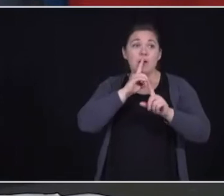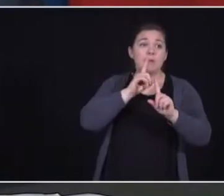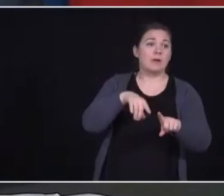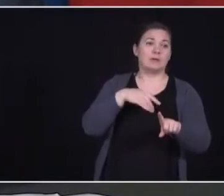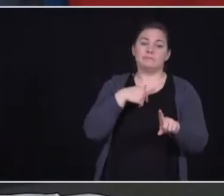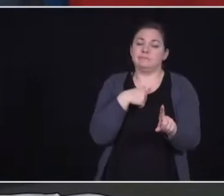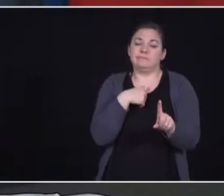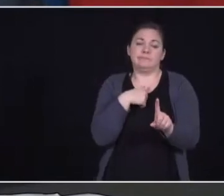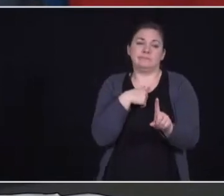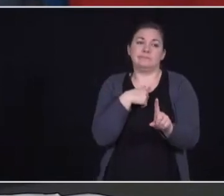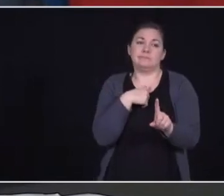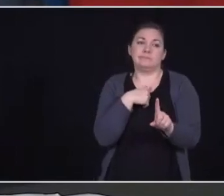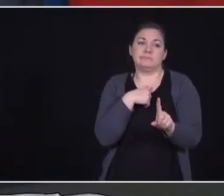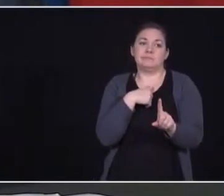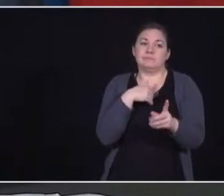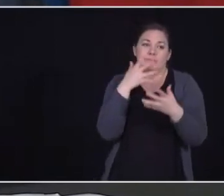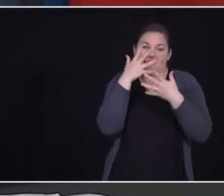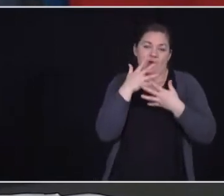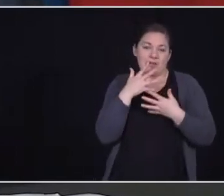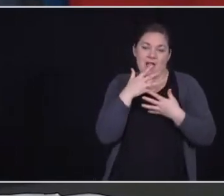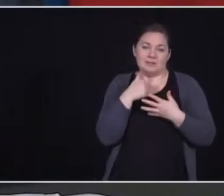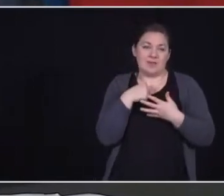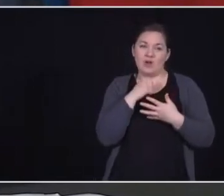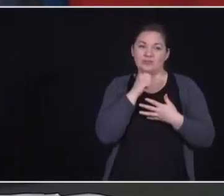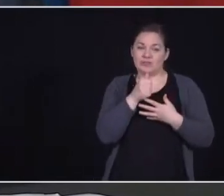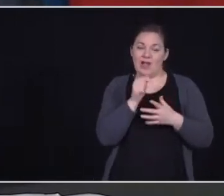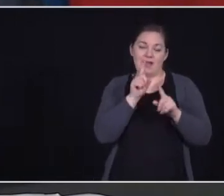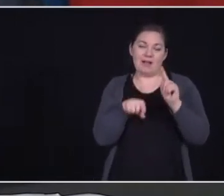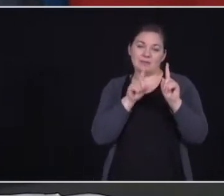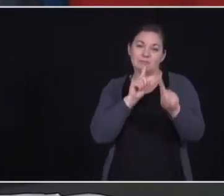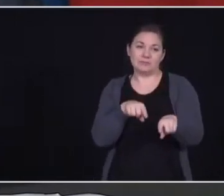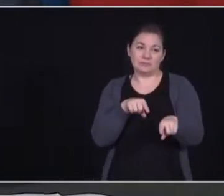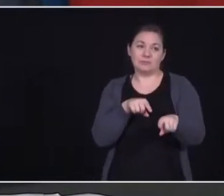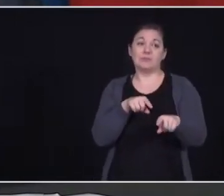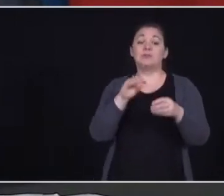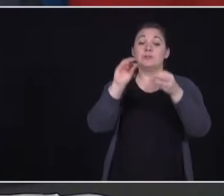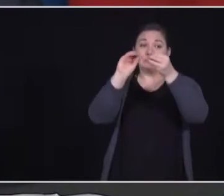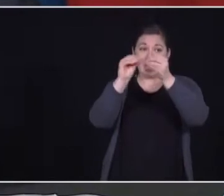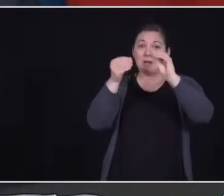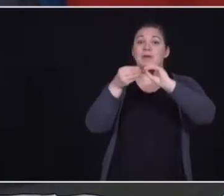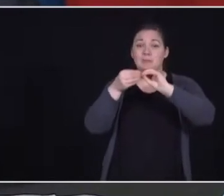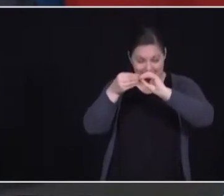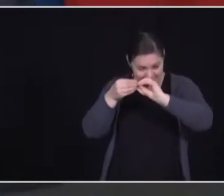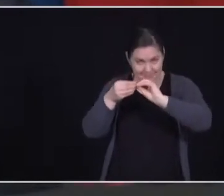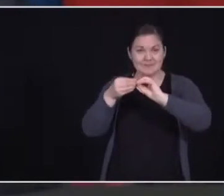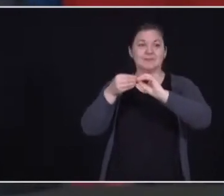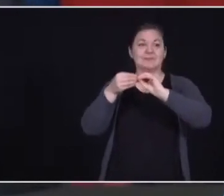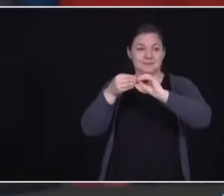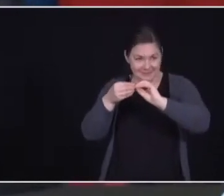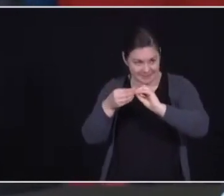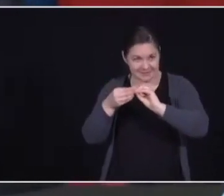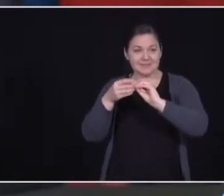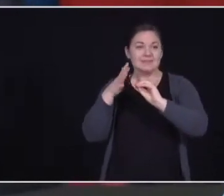number of days. The specifics as to the individual subtypes I honestly do not have the knowledge right now.